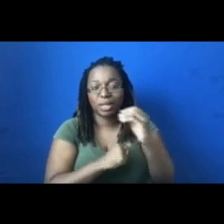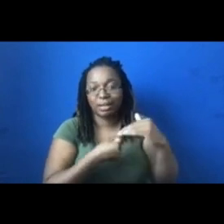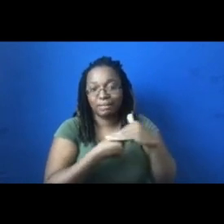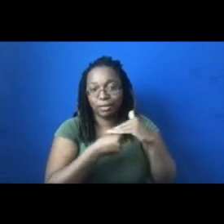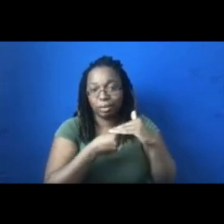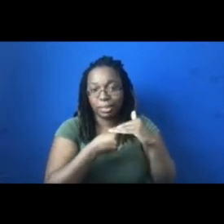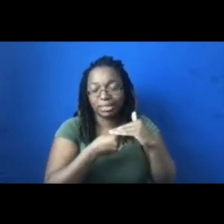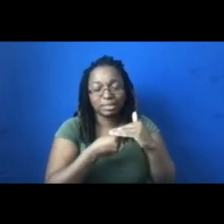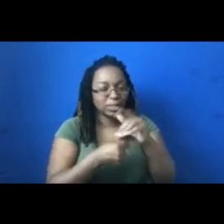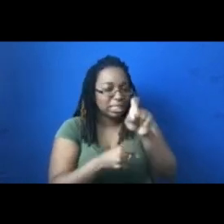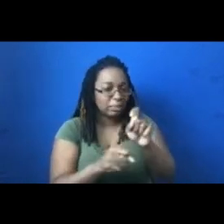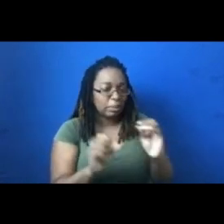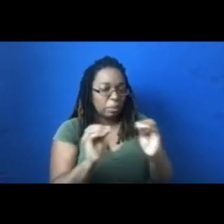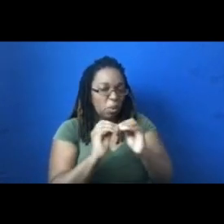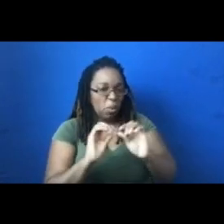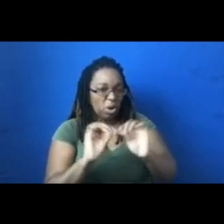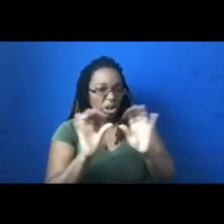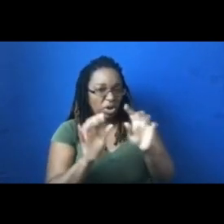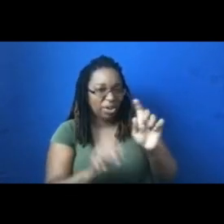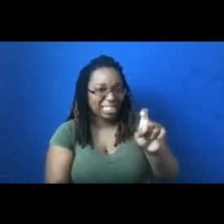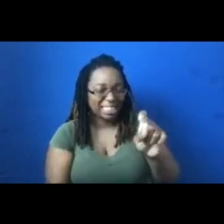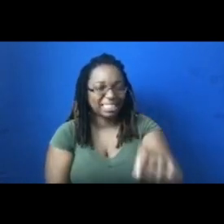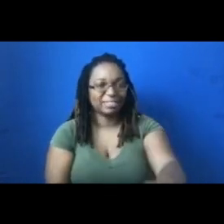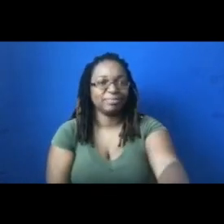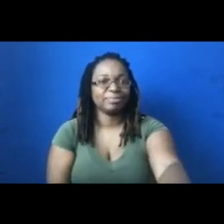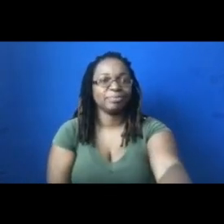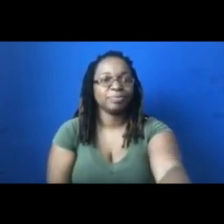that clear up front. Now, we've developed seven different